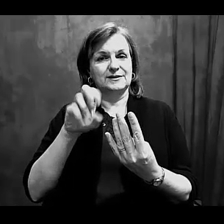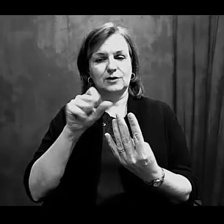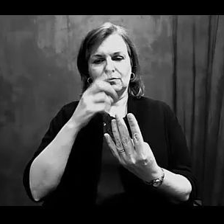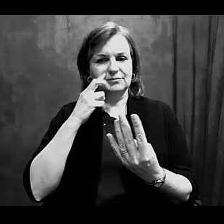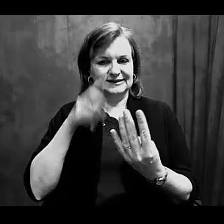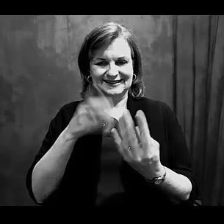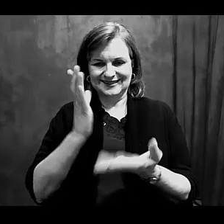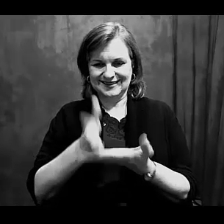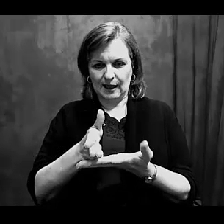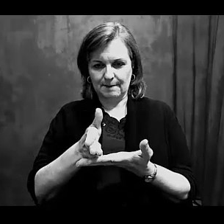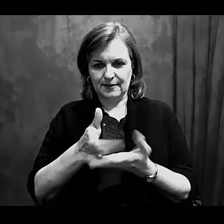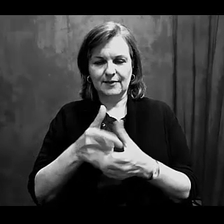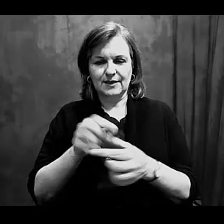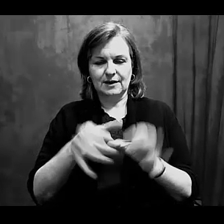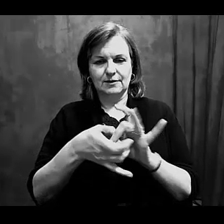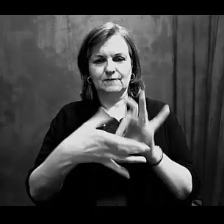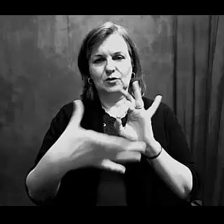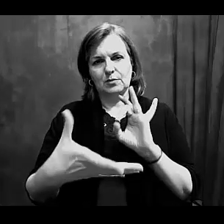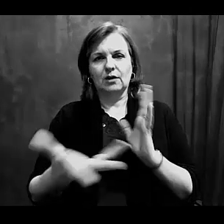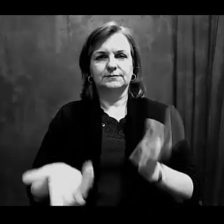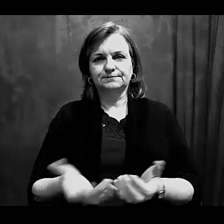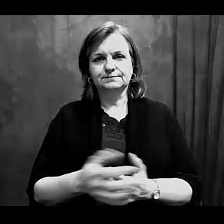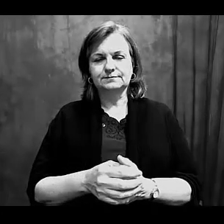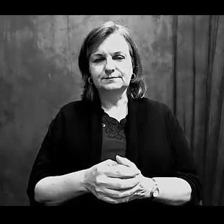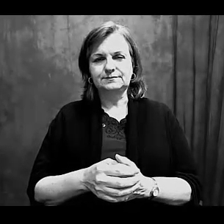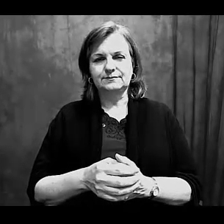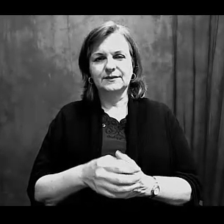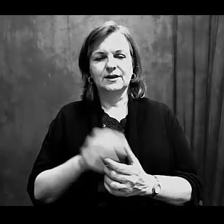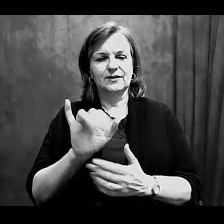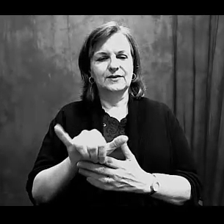ribosome doesn't care! It hit a stop codon its done it falls apart